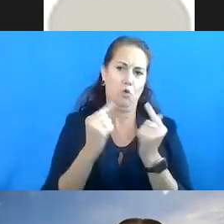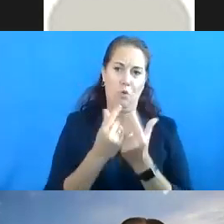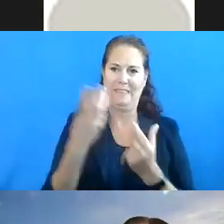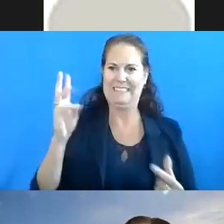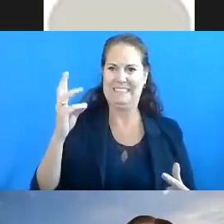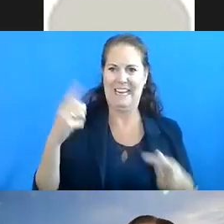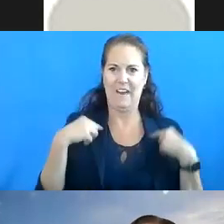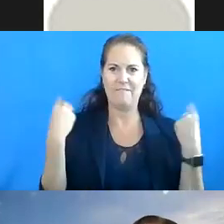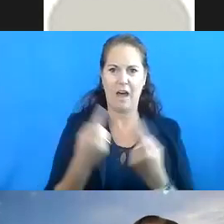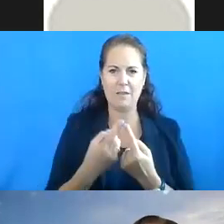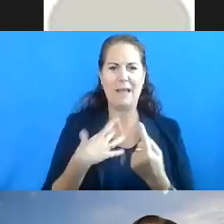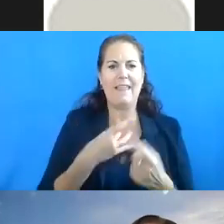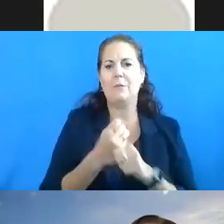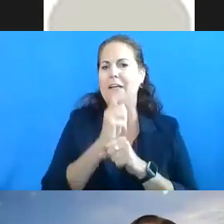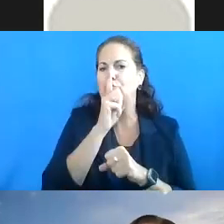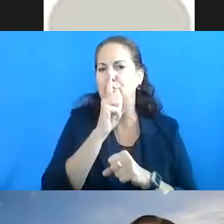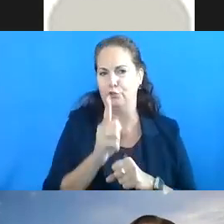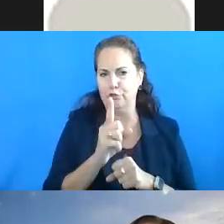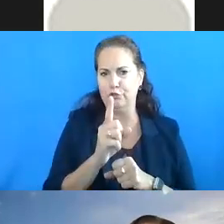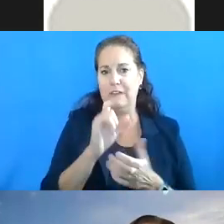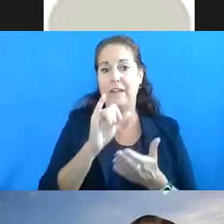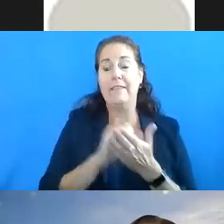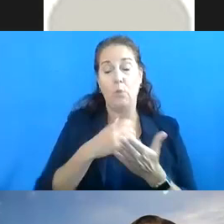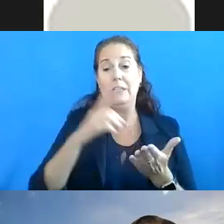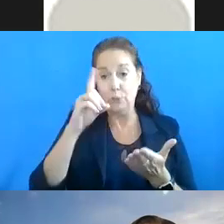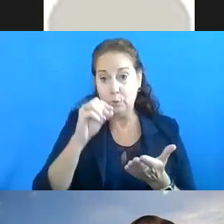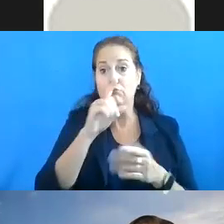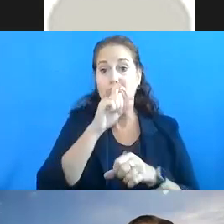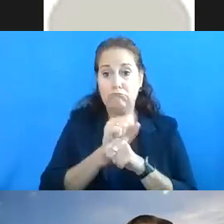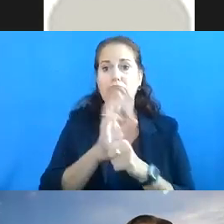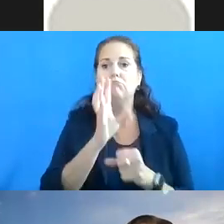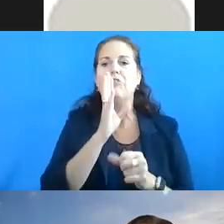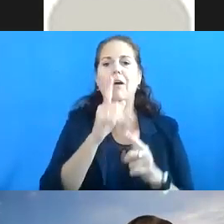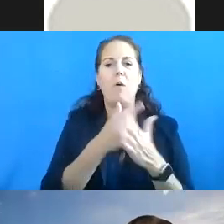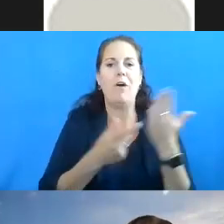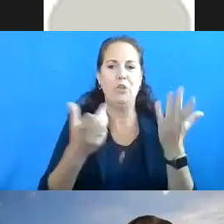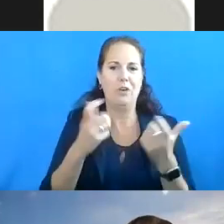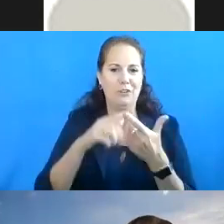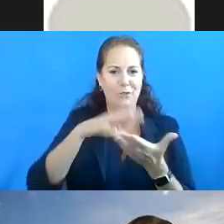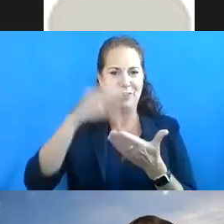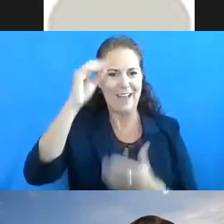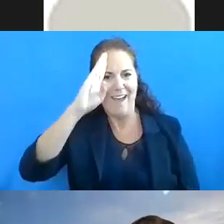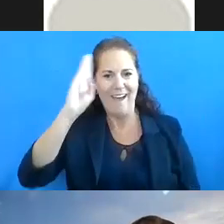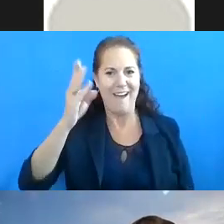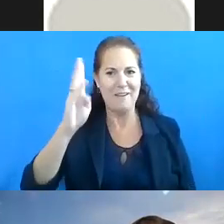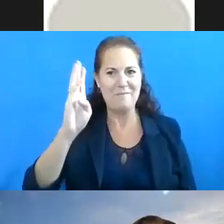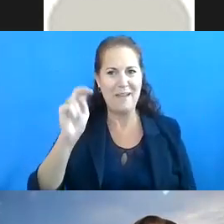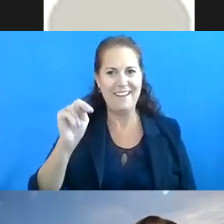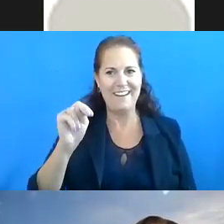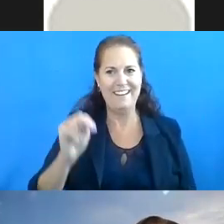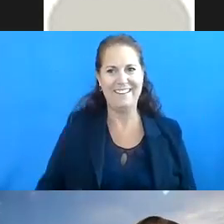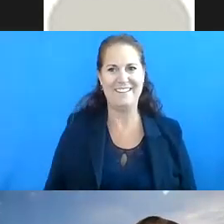so I would like to make sure that we talk about the things you would like to learn about. Hi, Ben.